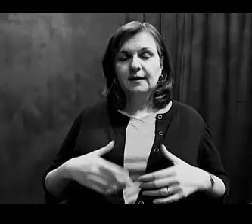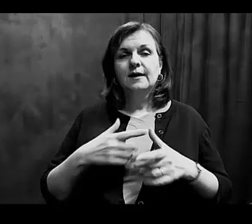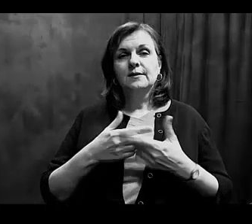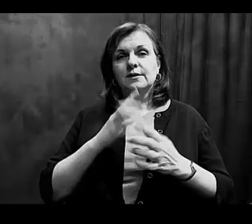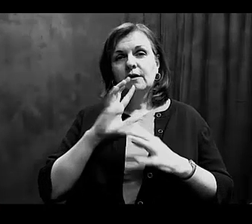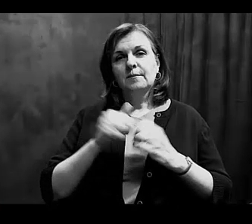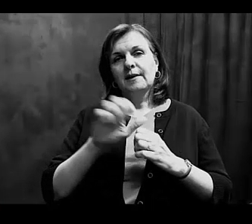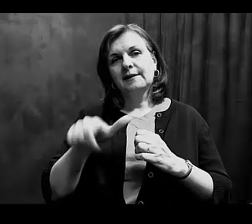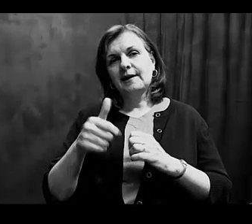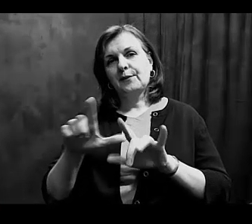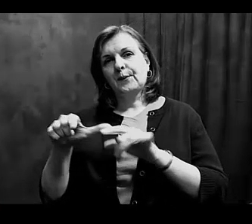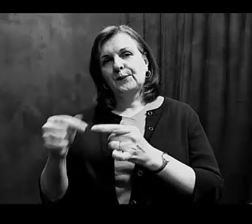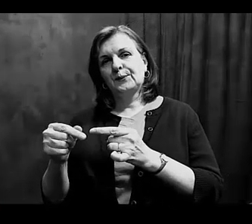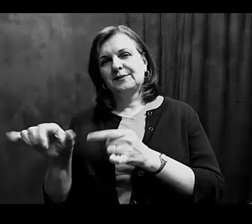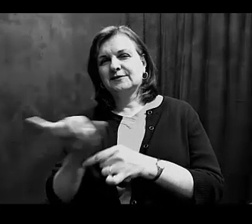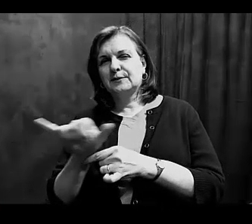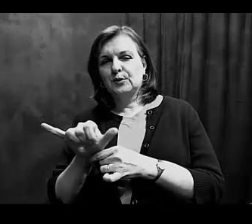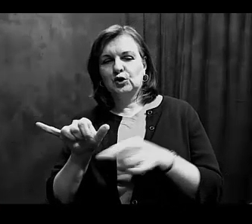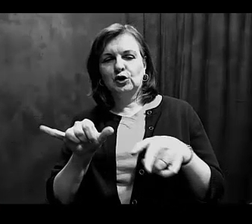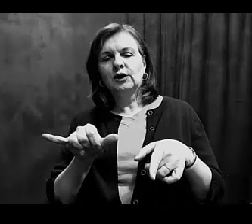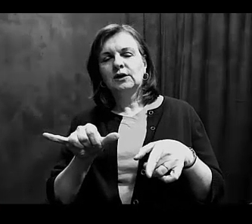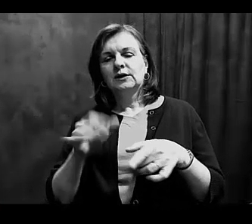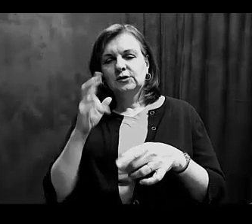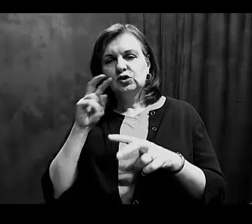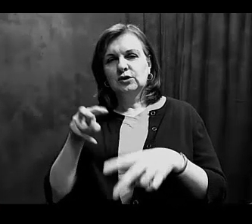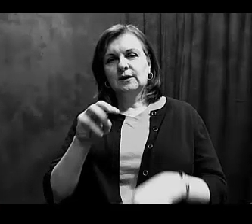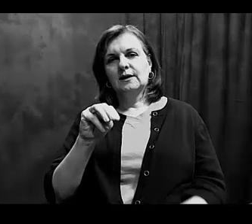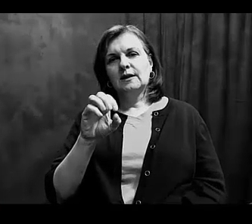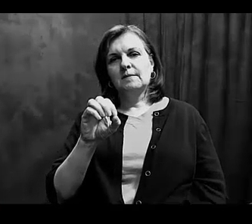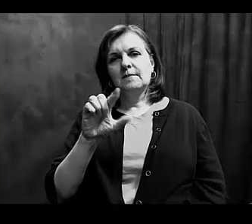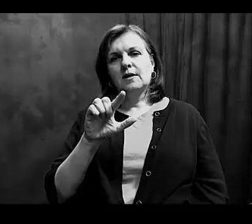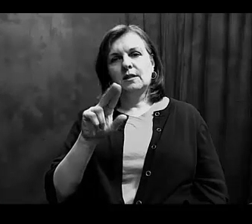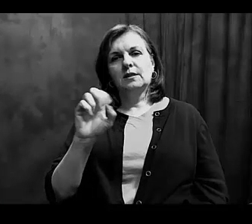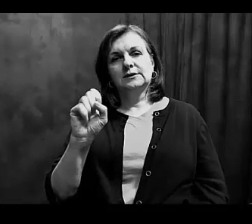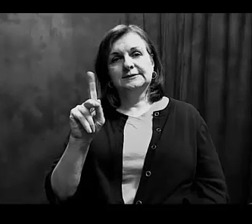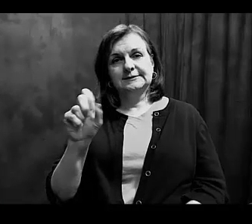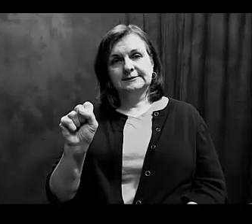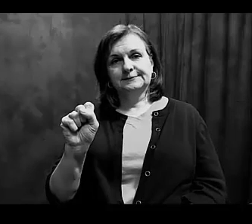want to talk about a sister group to them and look at the mollusks